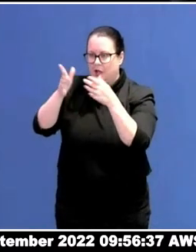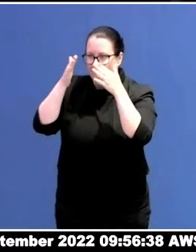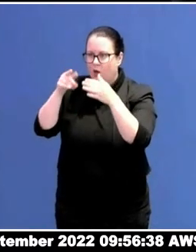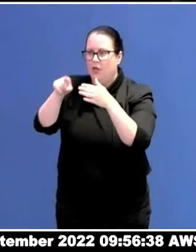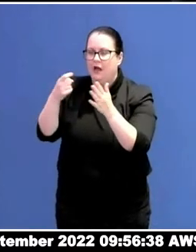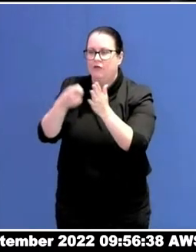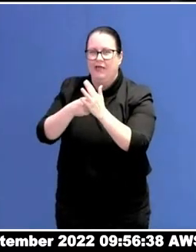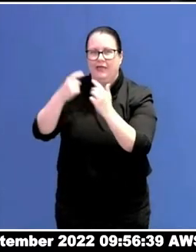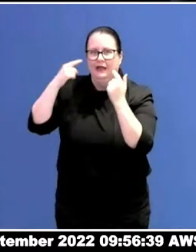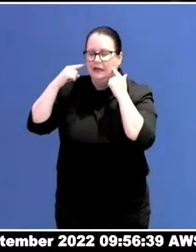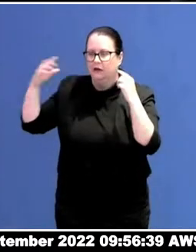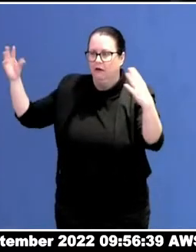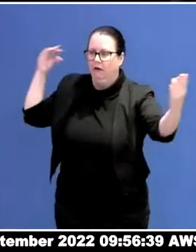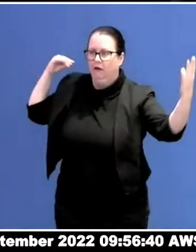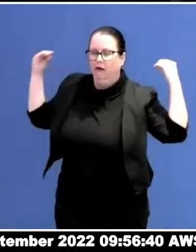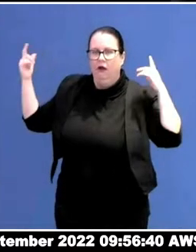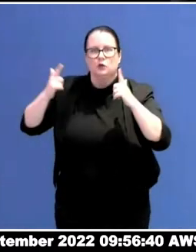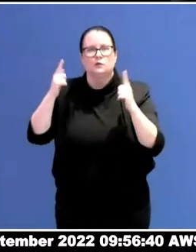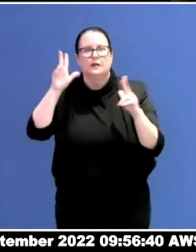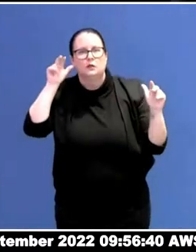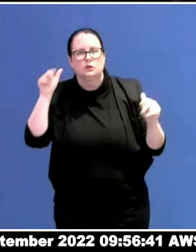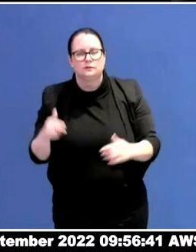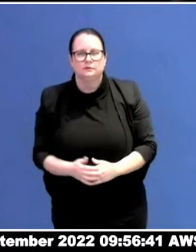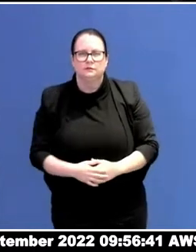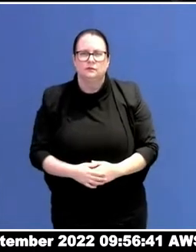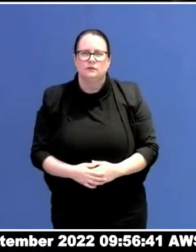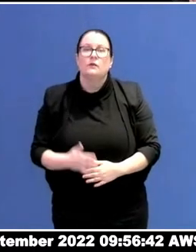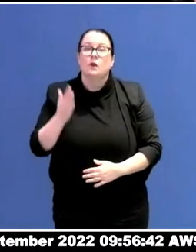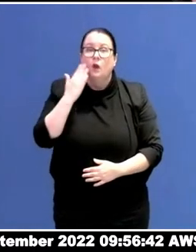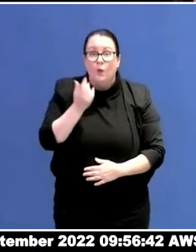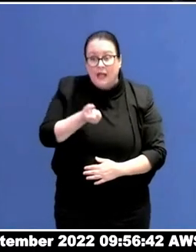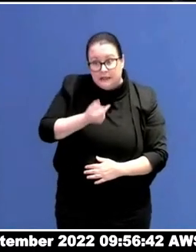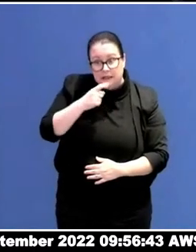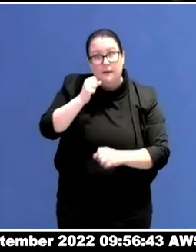And was Aaron much calmer when he was on Ritalin? Yes, he was.